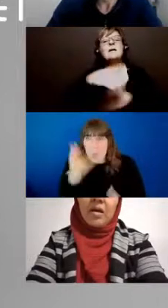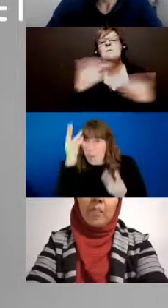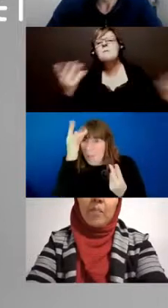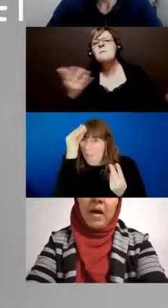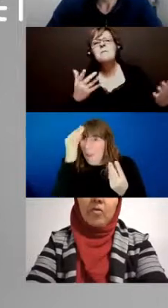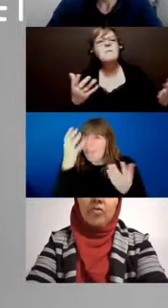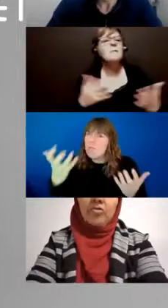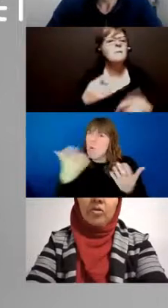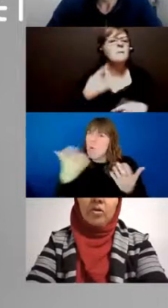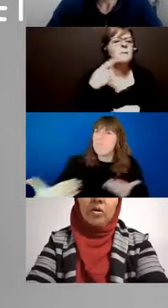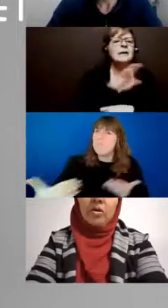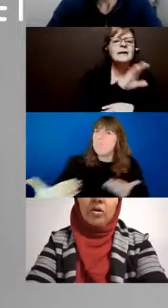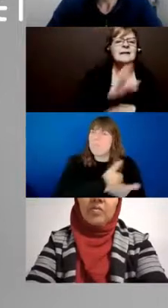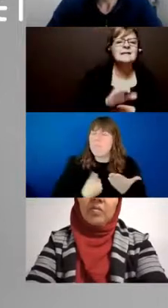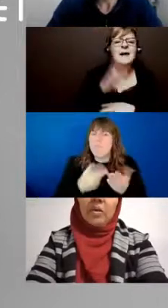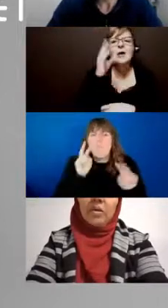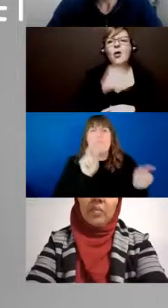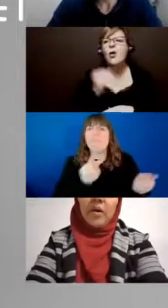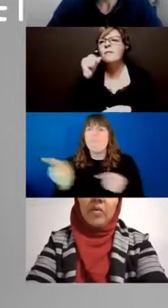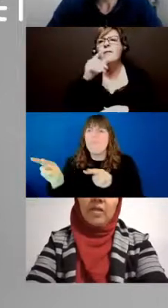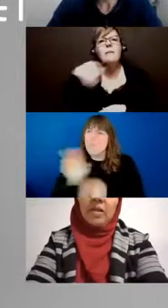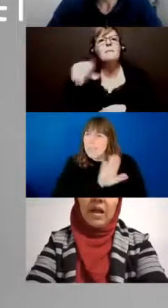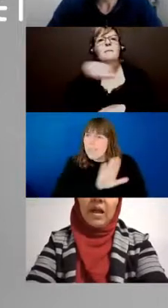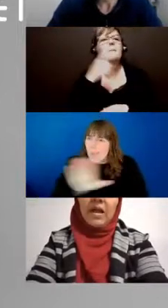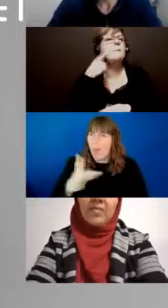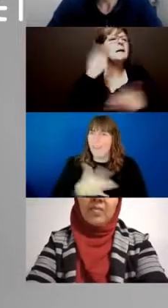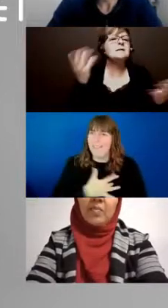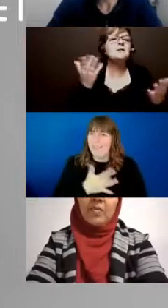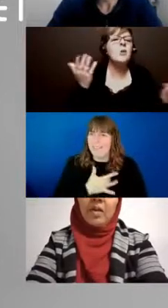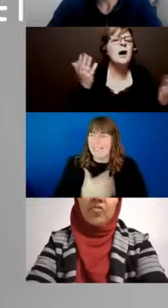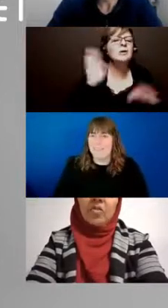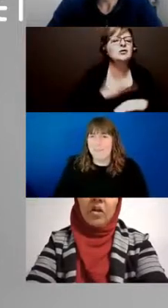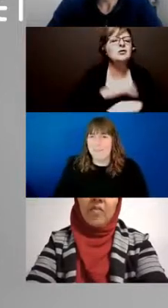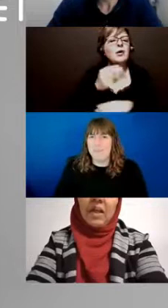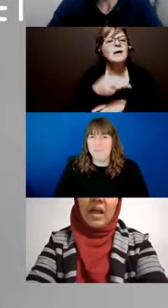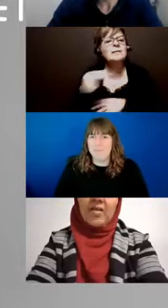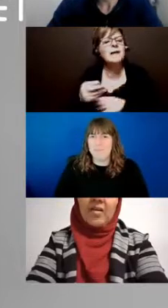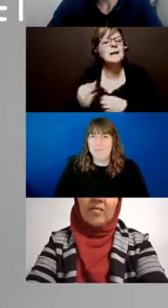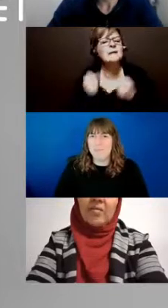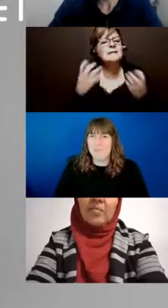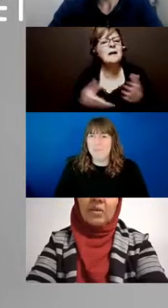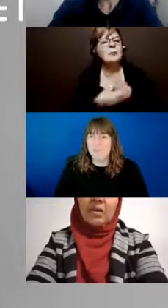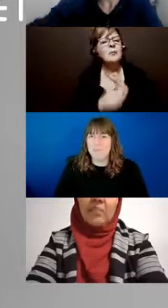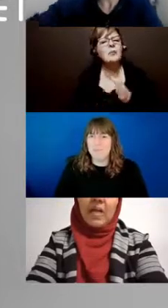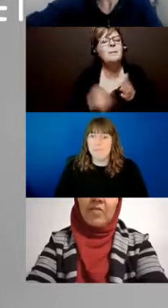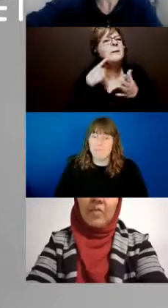about disability poverty and the potential of a canada disability benefit